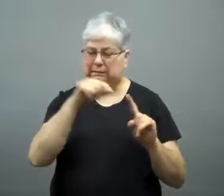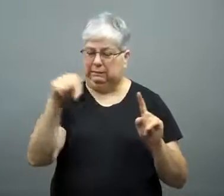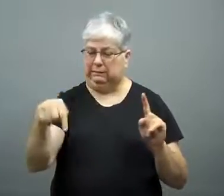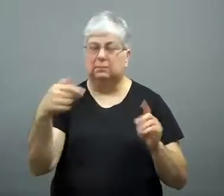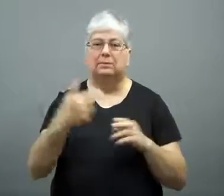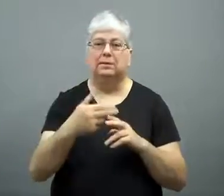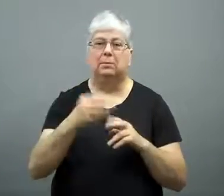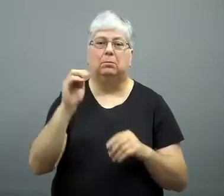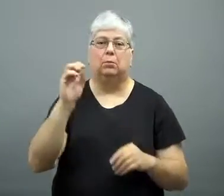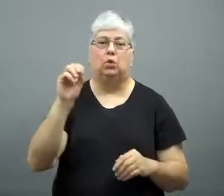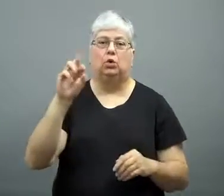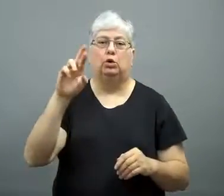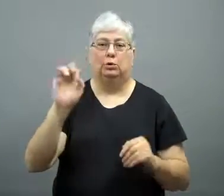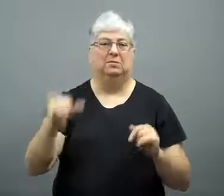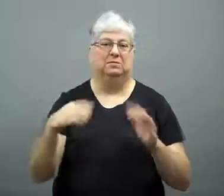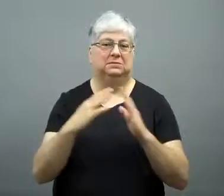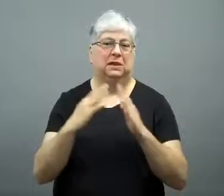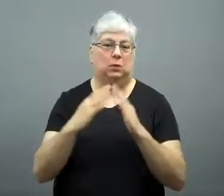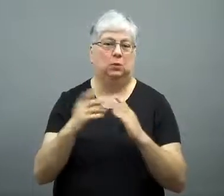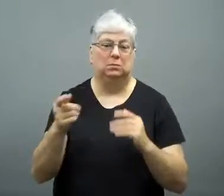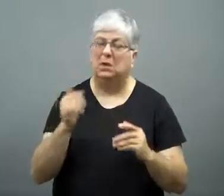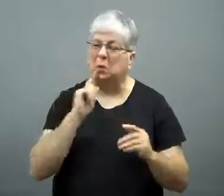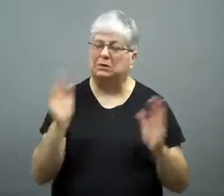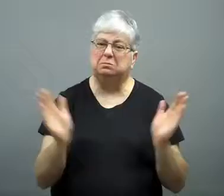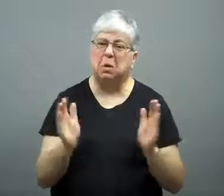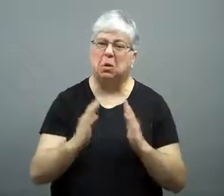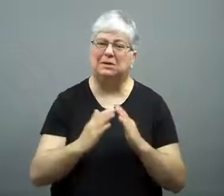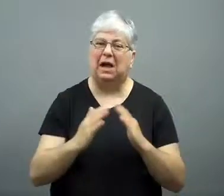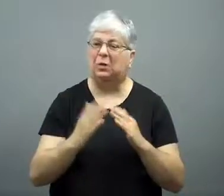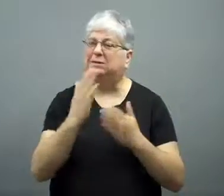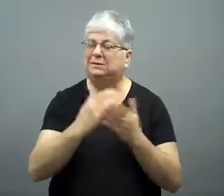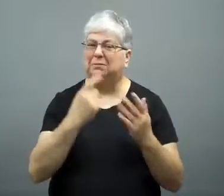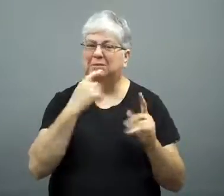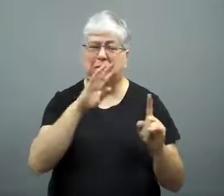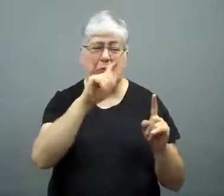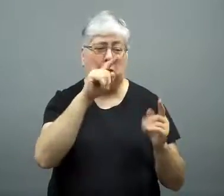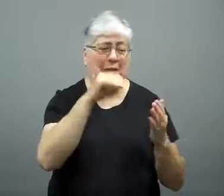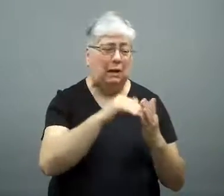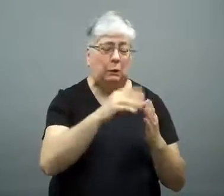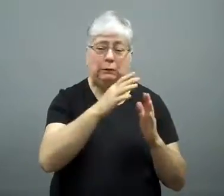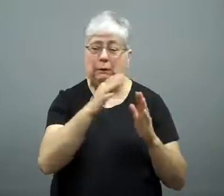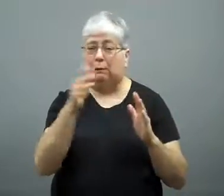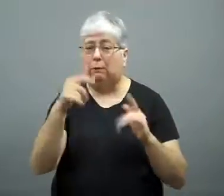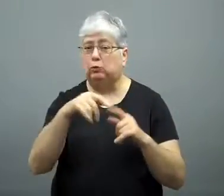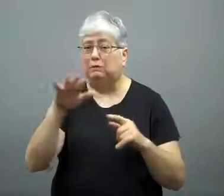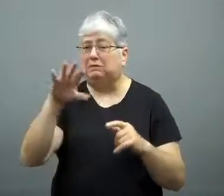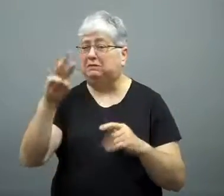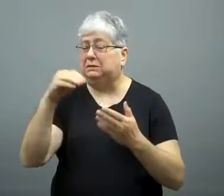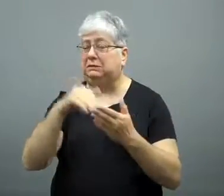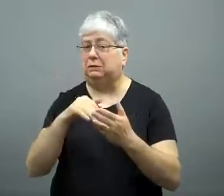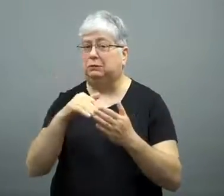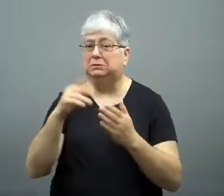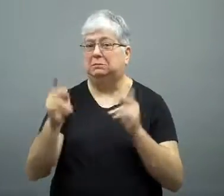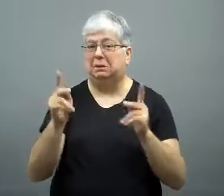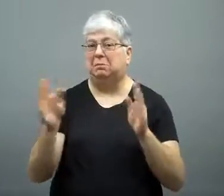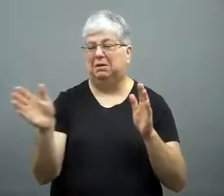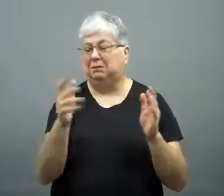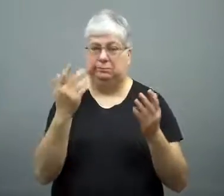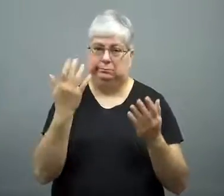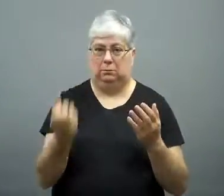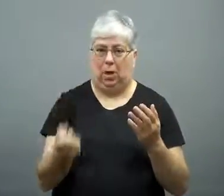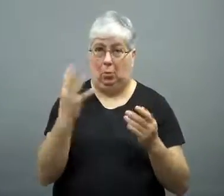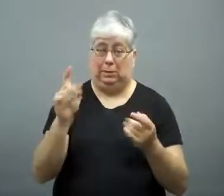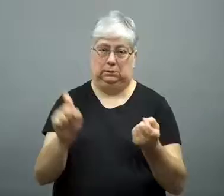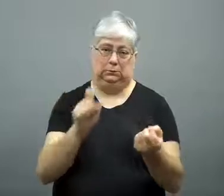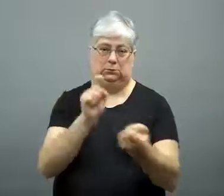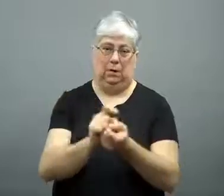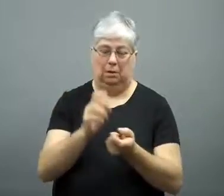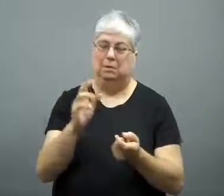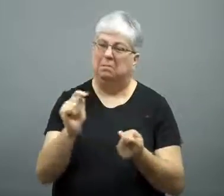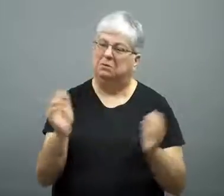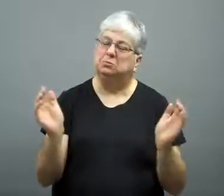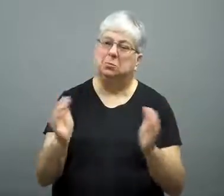in the small town of Moore.